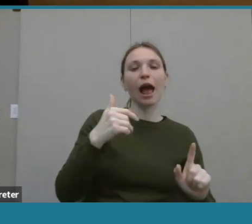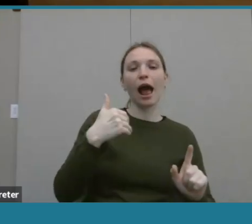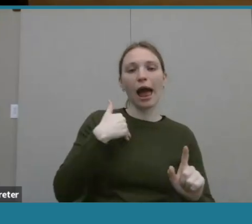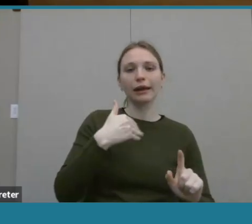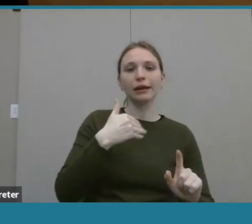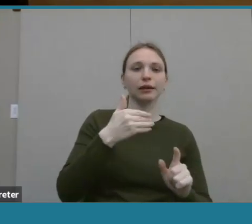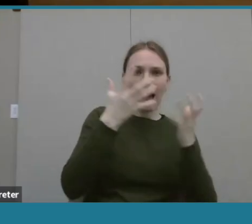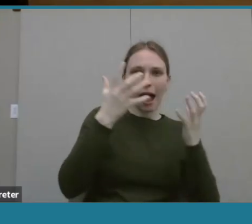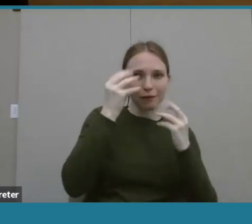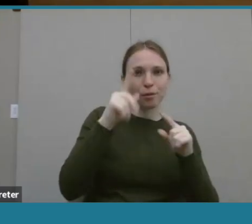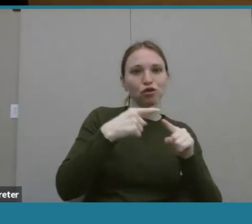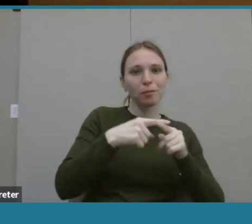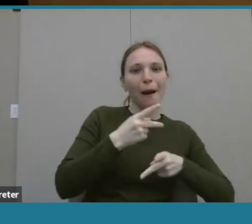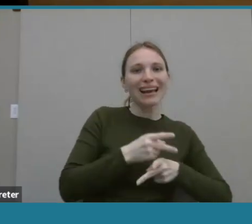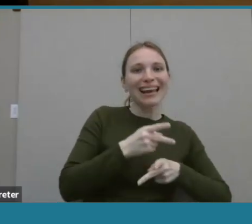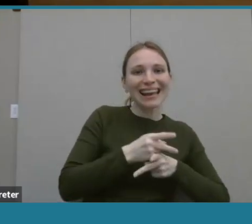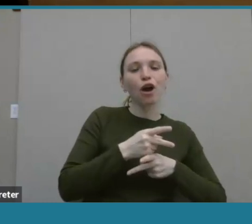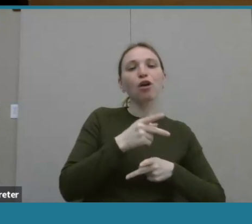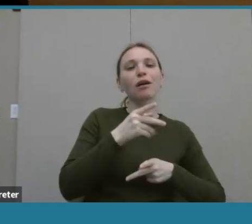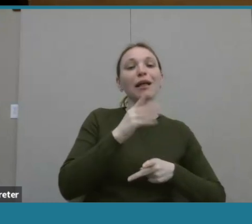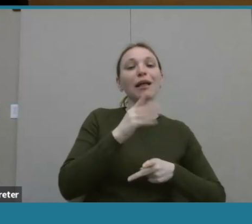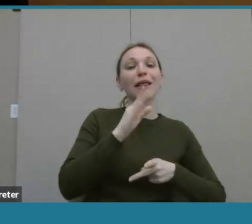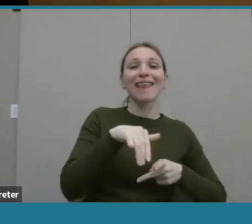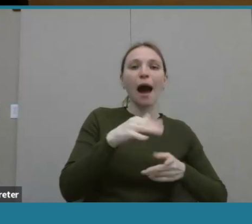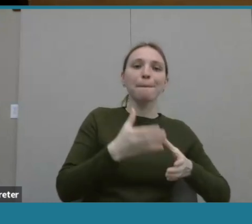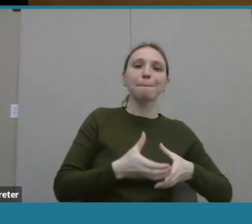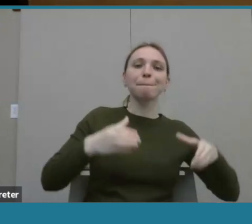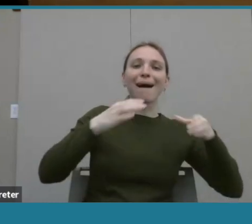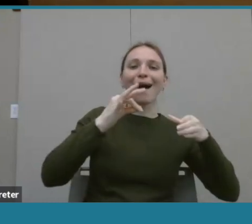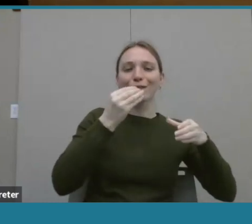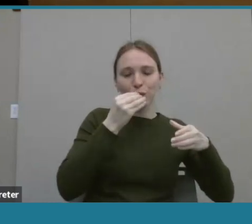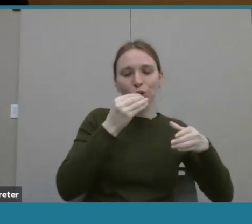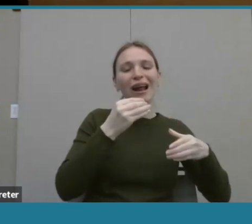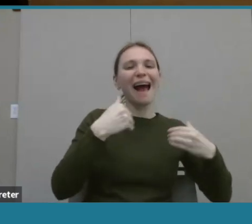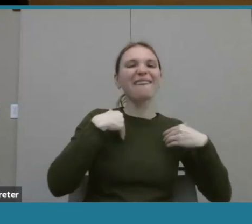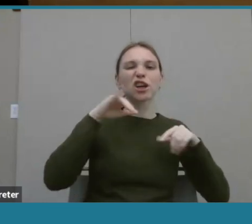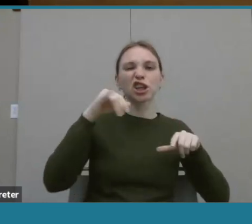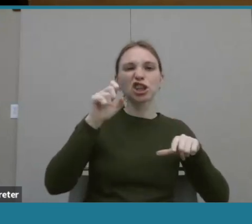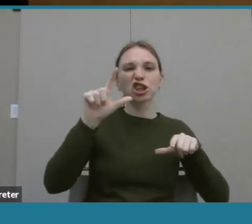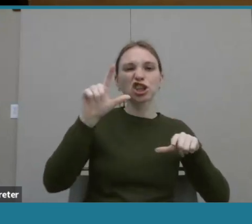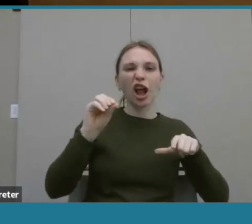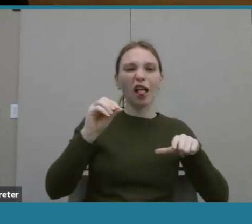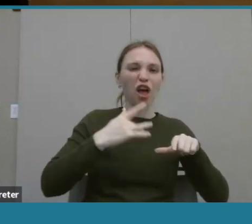There's a square of Jell-O that's a great texture that gets lots of touch interaction. There's also an element where you can brush the seal's teeth.